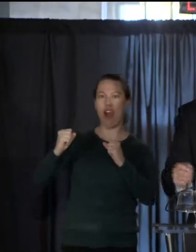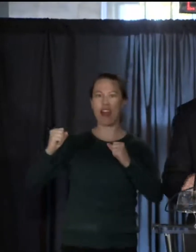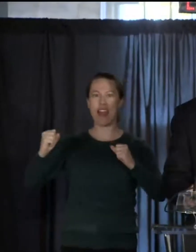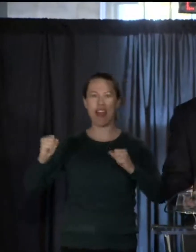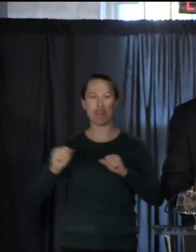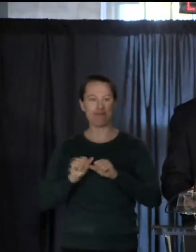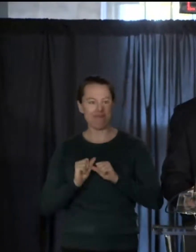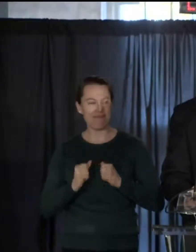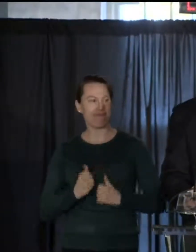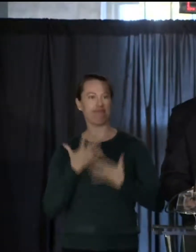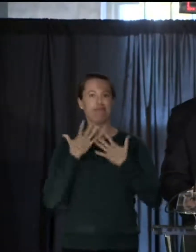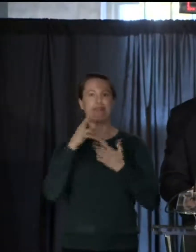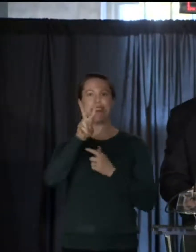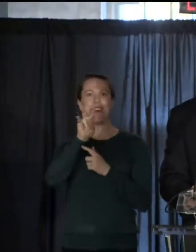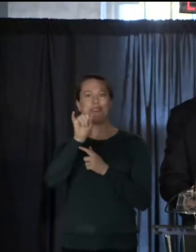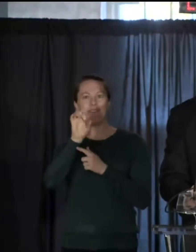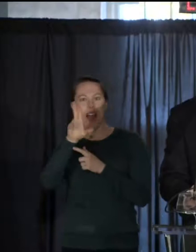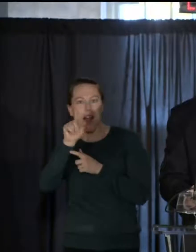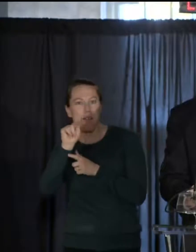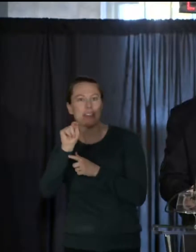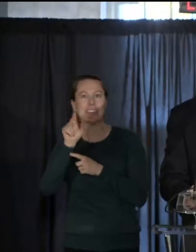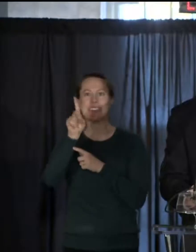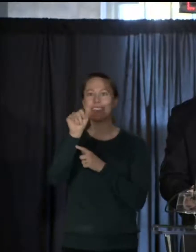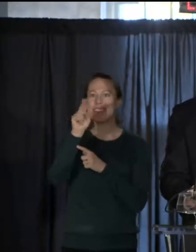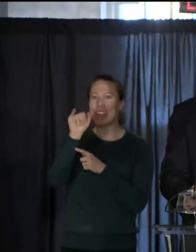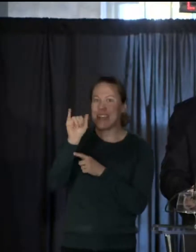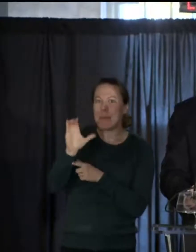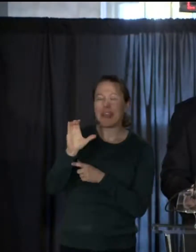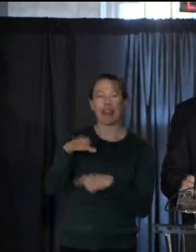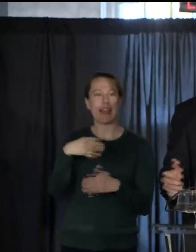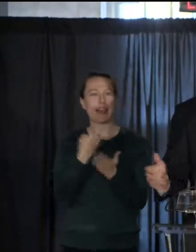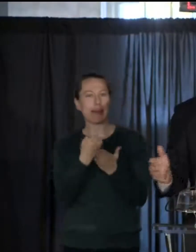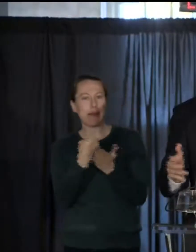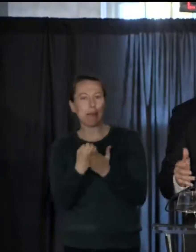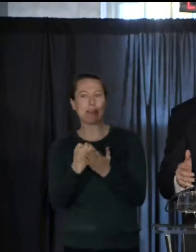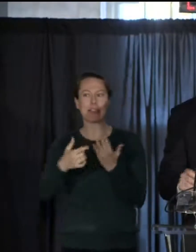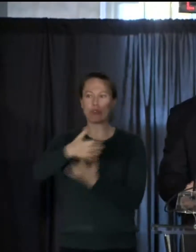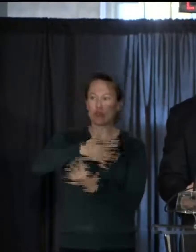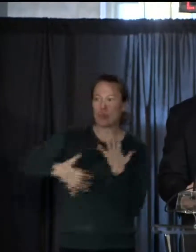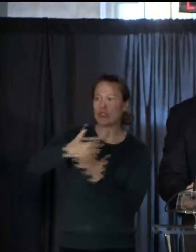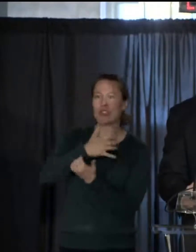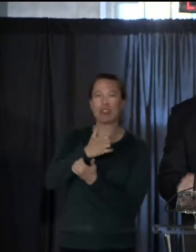DYNAMIC, ECONOMICALLY AND SOCIALLY AND IN EVERY WAY WE